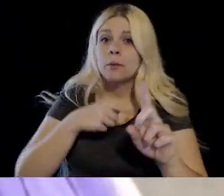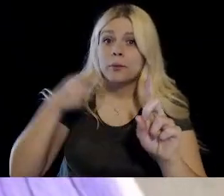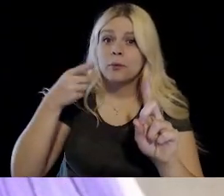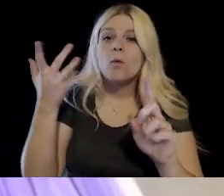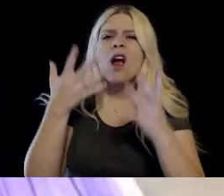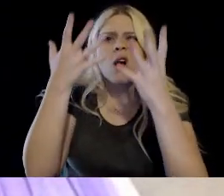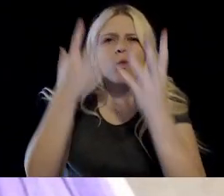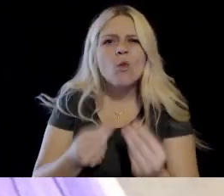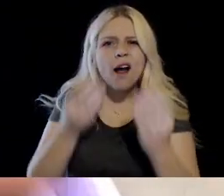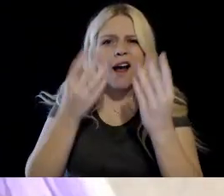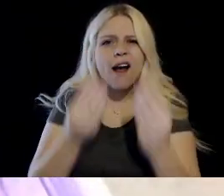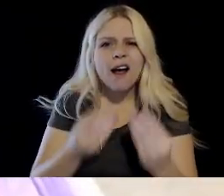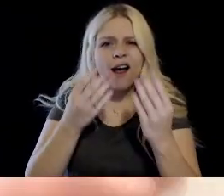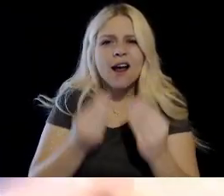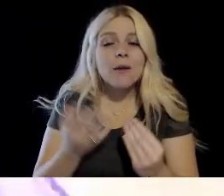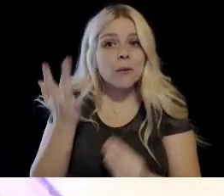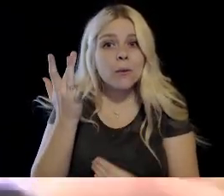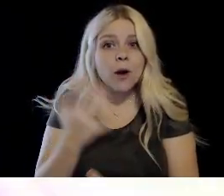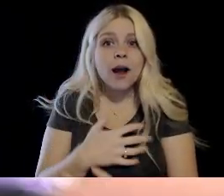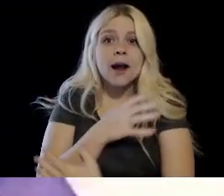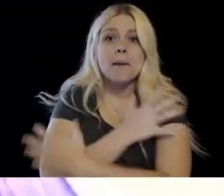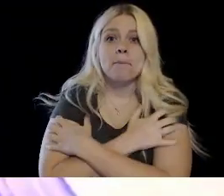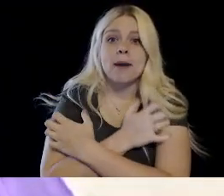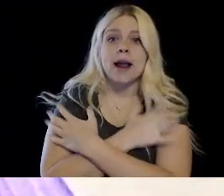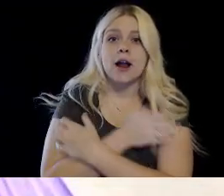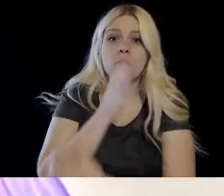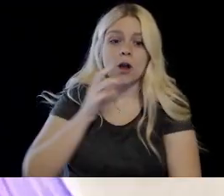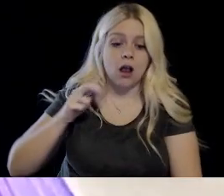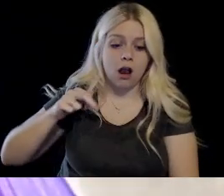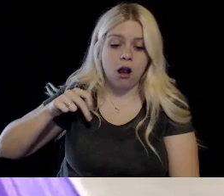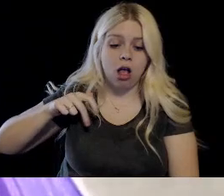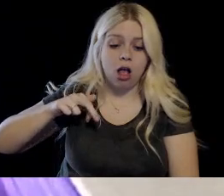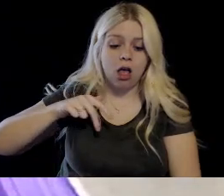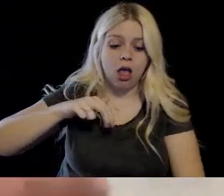bears are going to walk. And the Bears are actually going to step their little feets